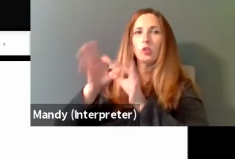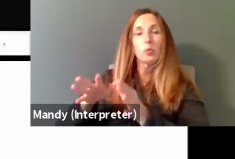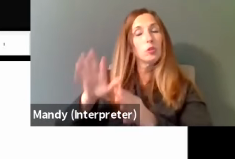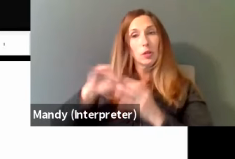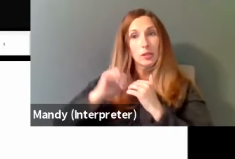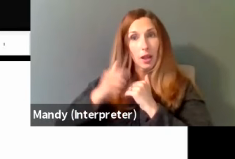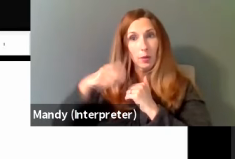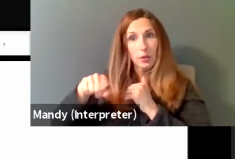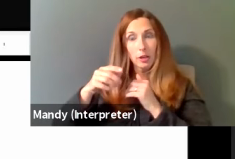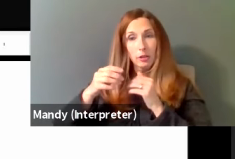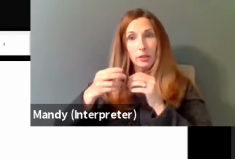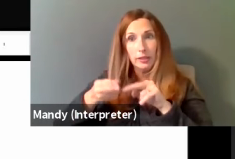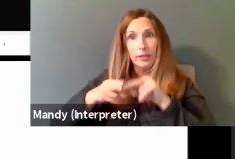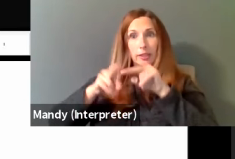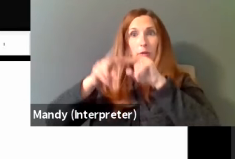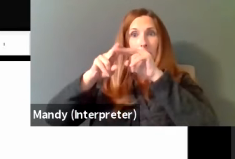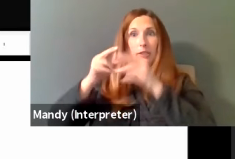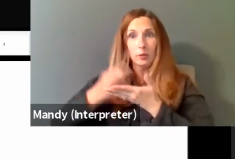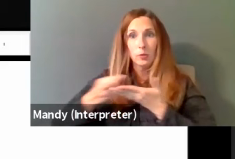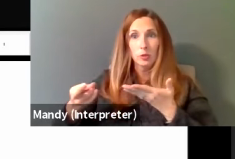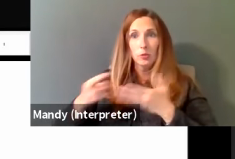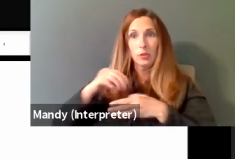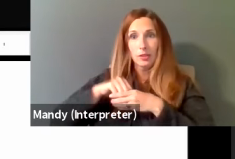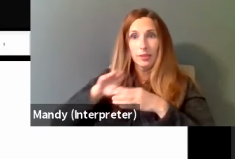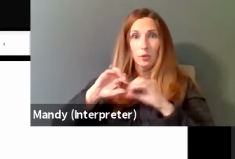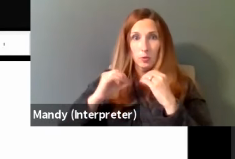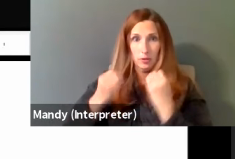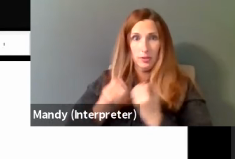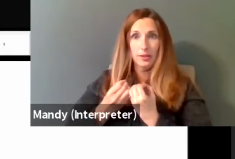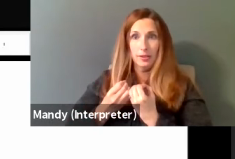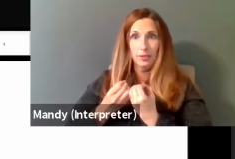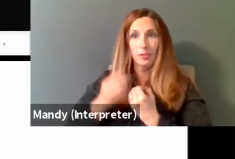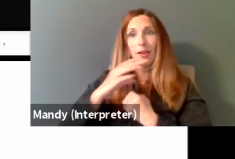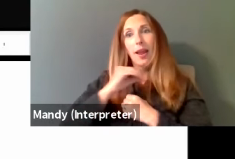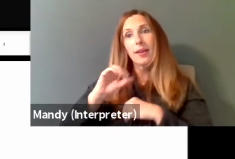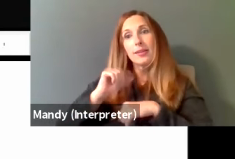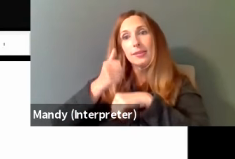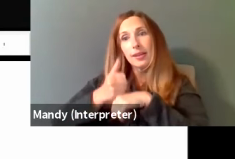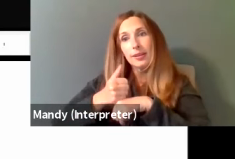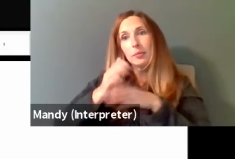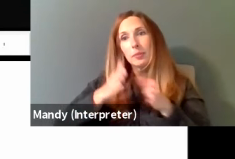their resources inside of their organization and setting up a plan for training.